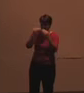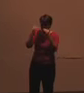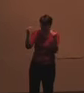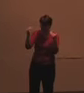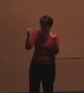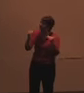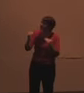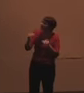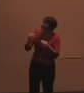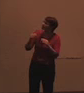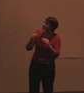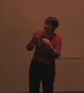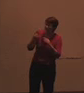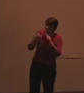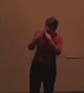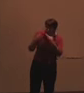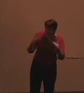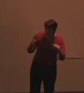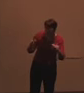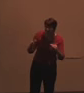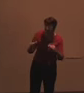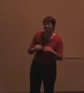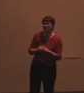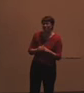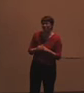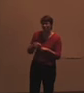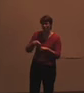and the roofs of this small box to the ceilings.